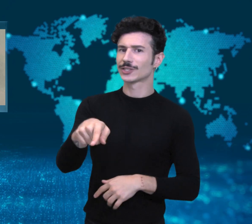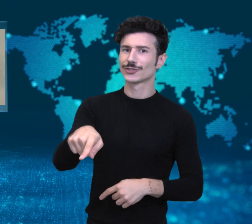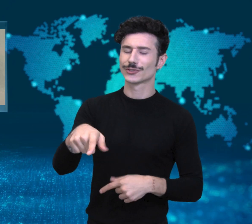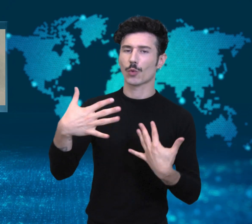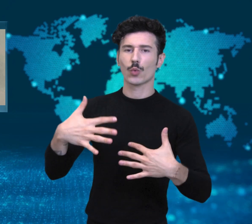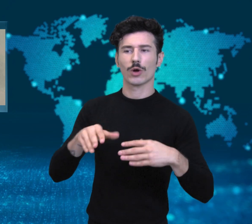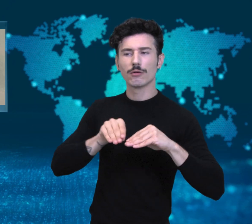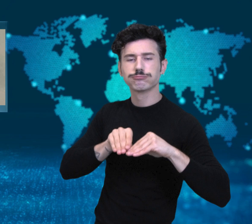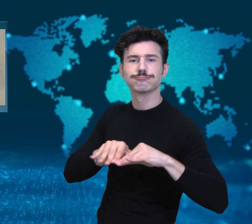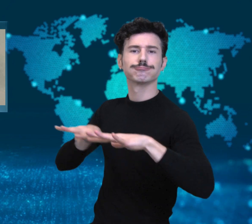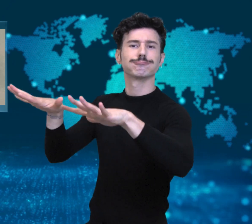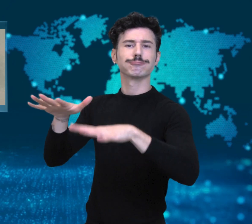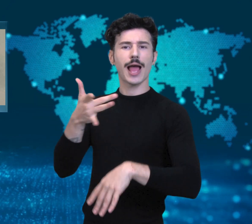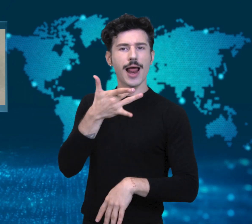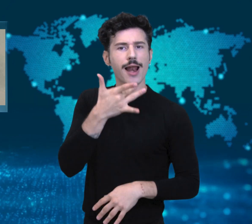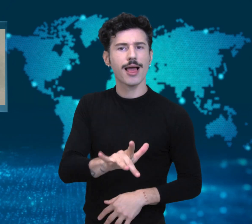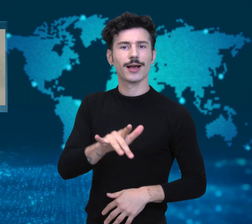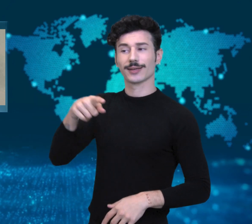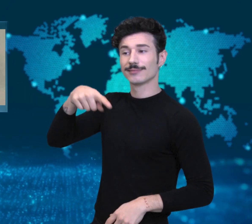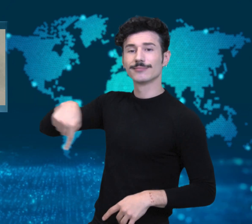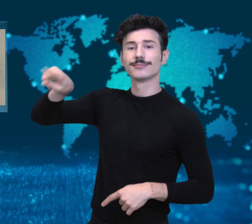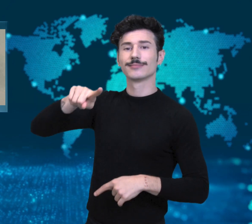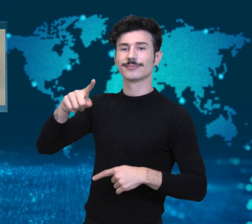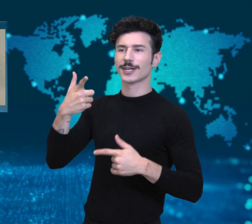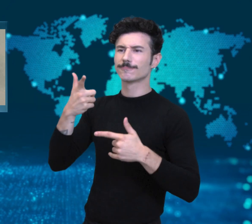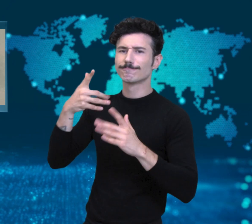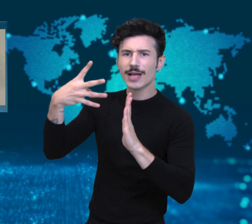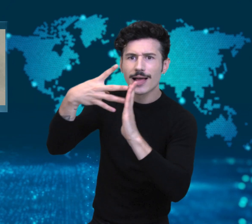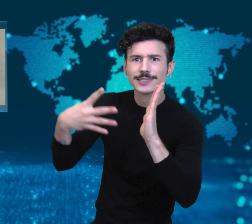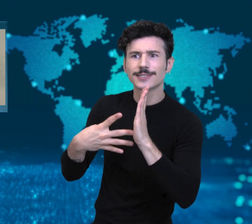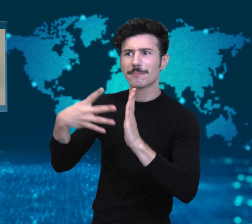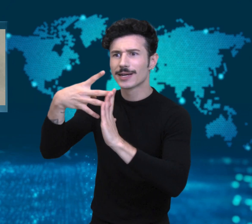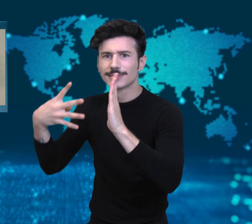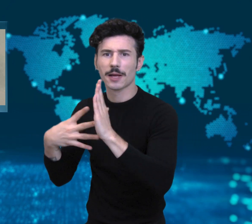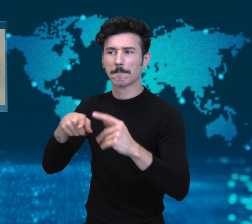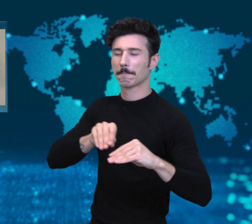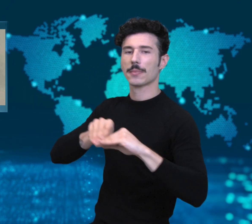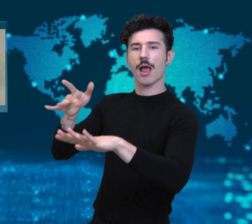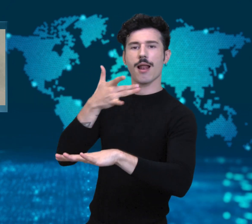students lit candles and marched in mourning.